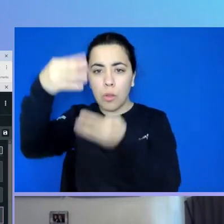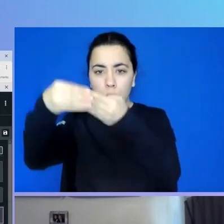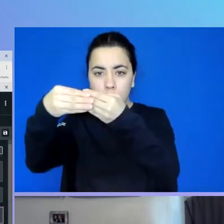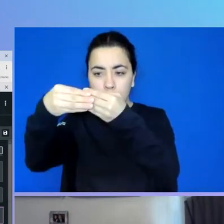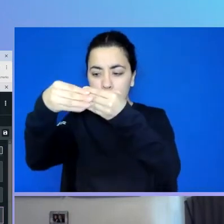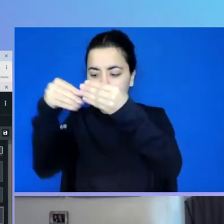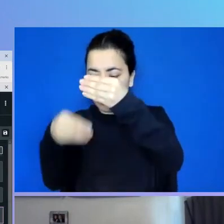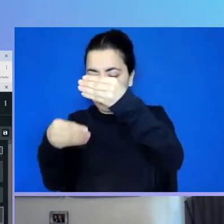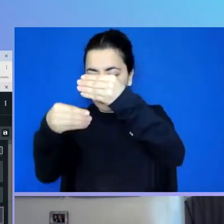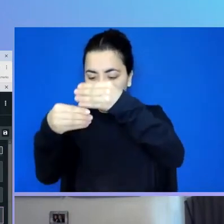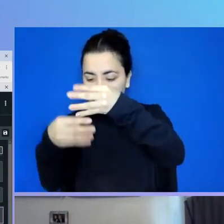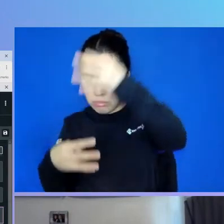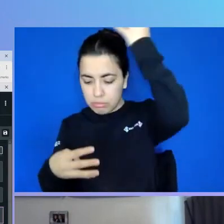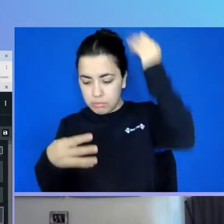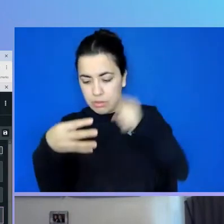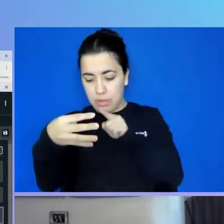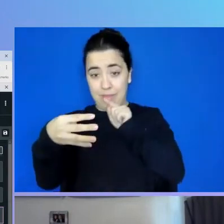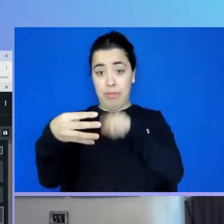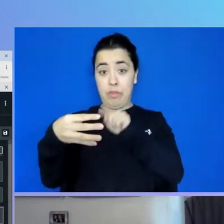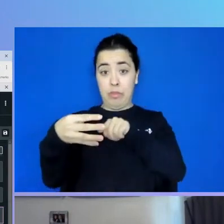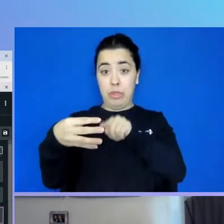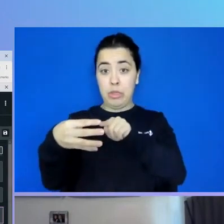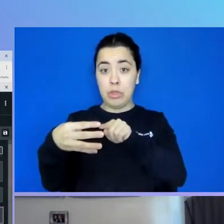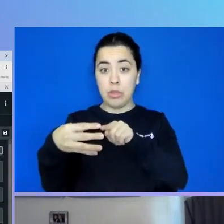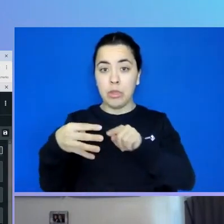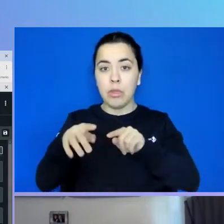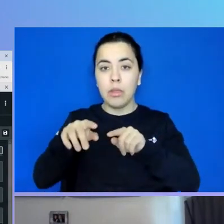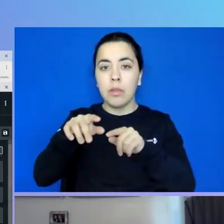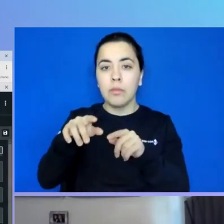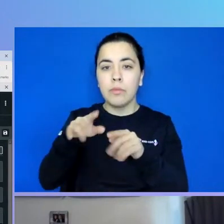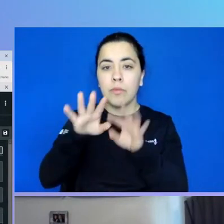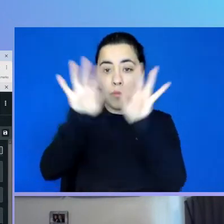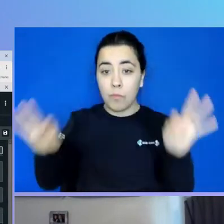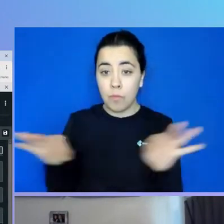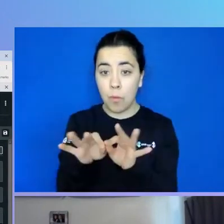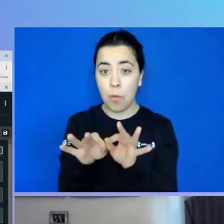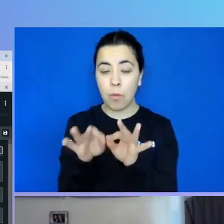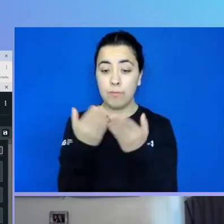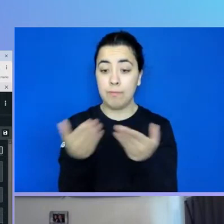have must have labels. I can highlight exactly where the